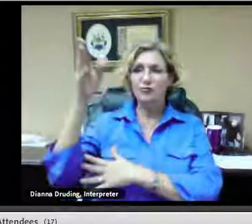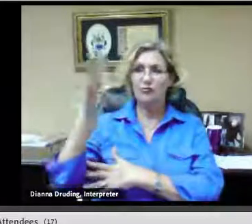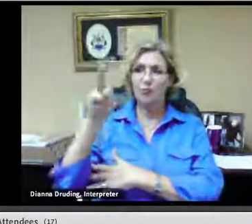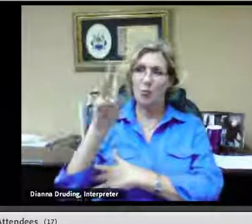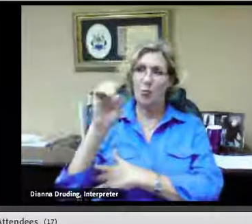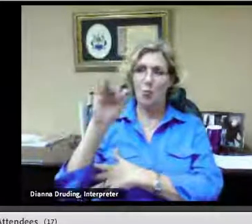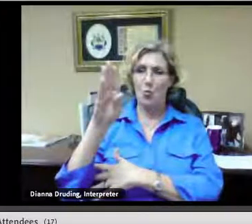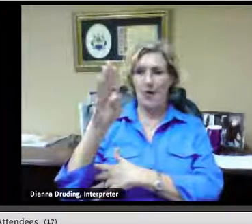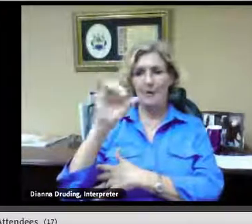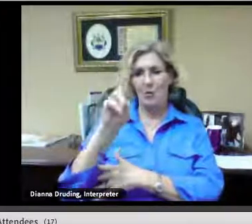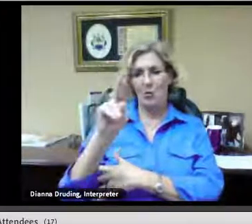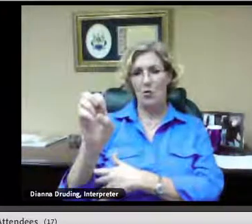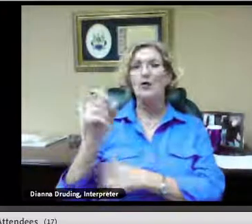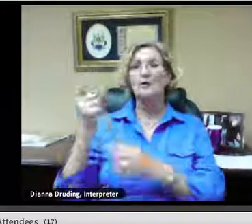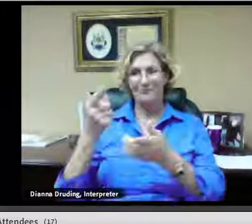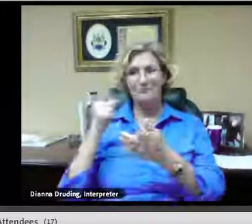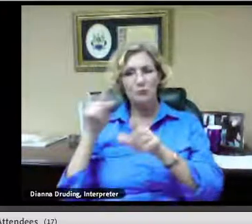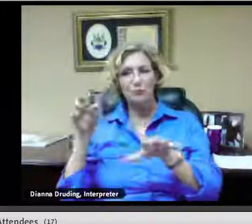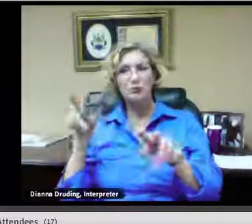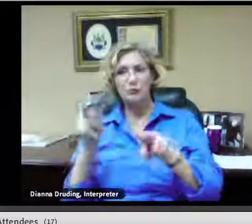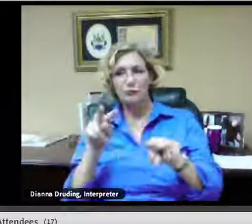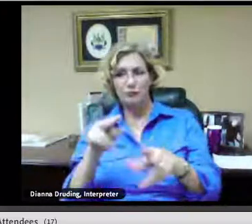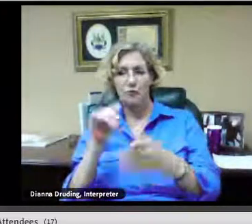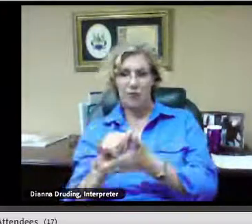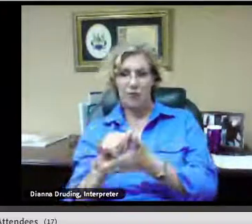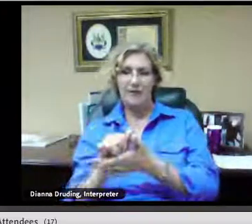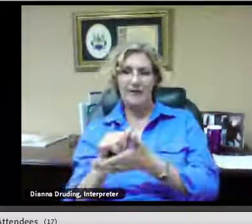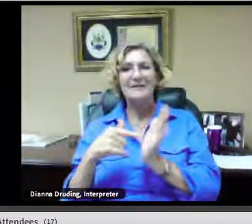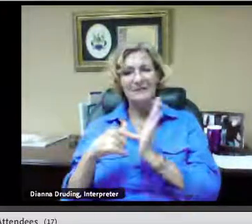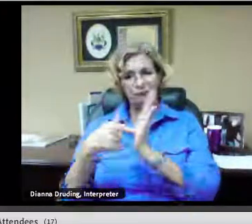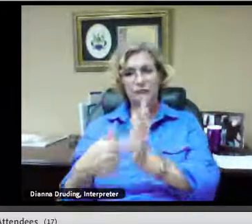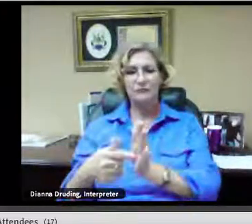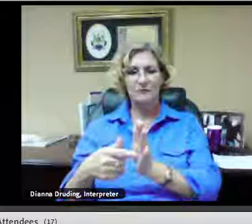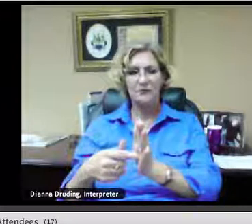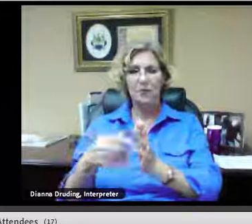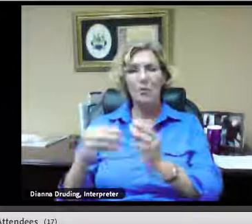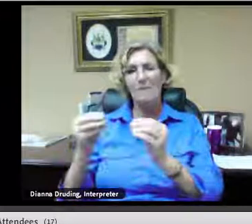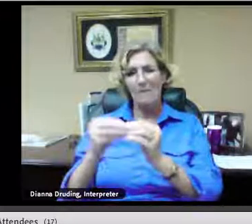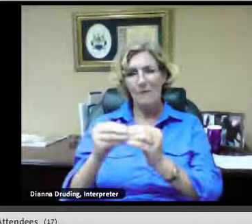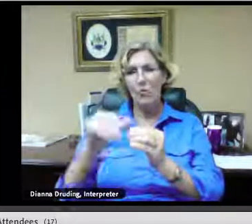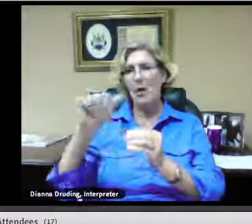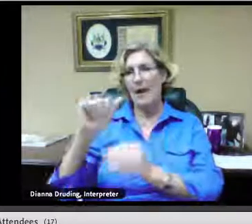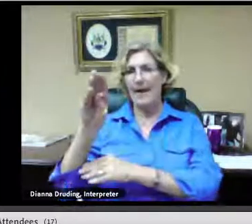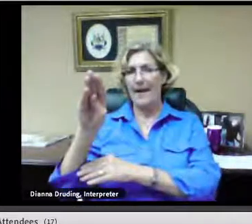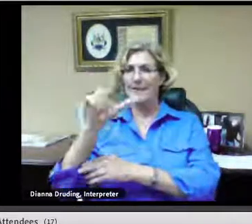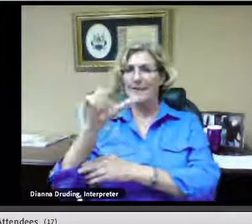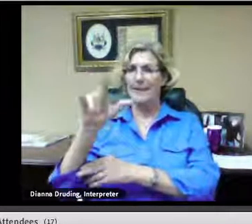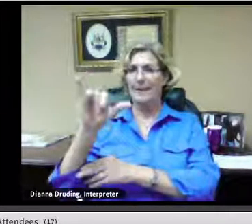that is really at the heart of all of these problems. You know, but there's a lot of positive statements, too, you know.